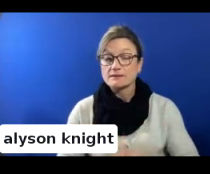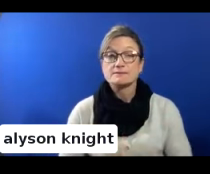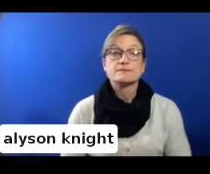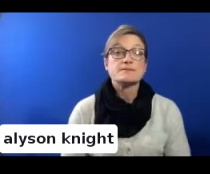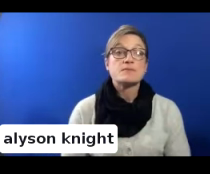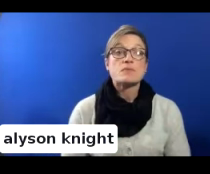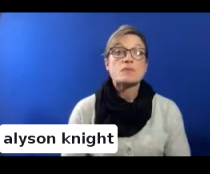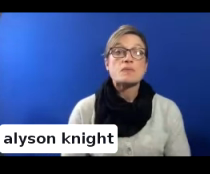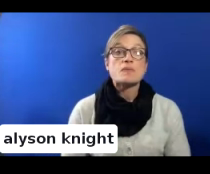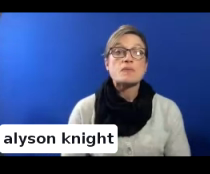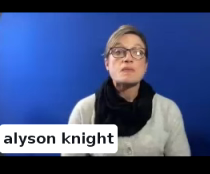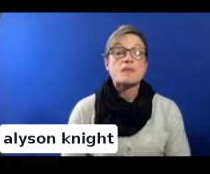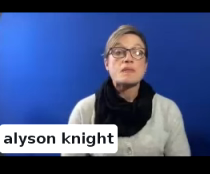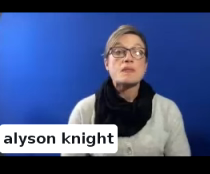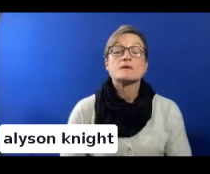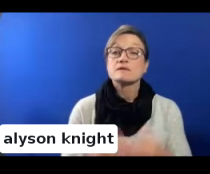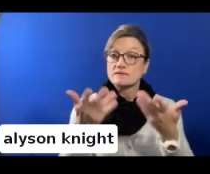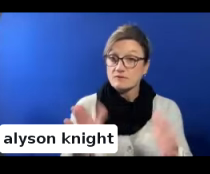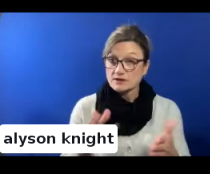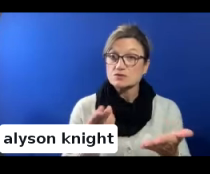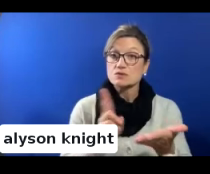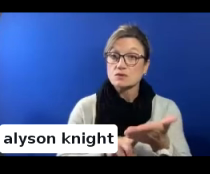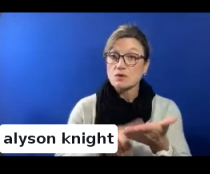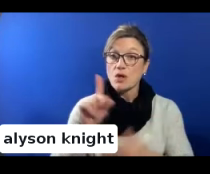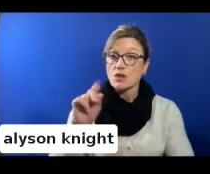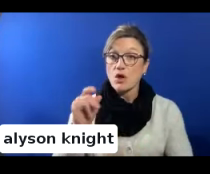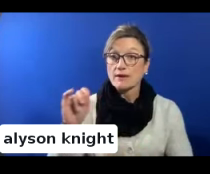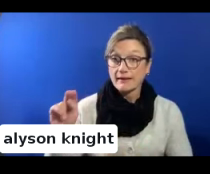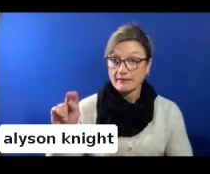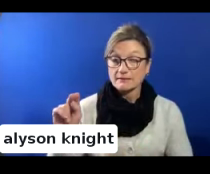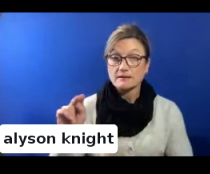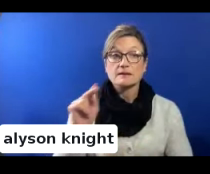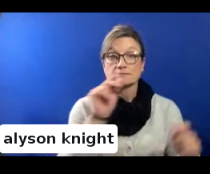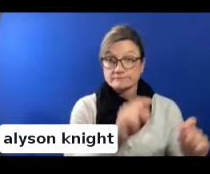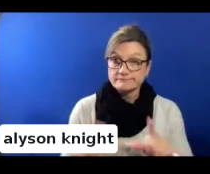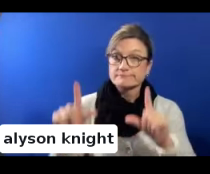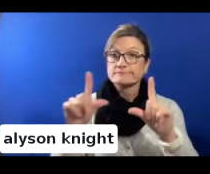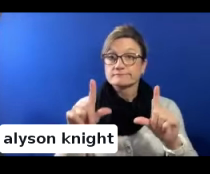Once you log in, you will be brought to your dashboard.